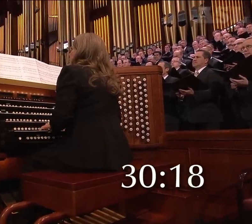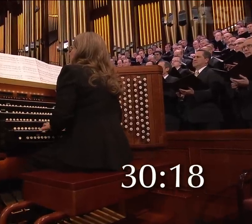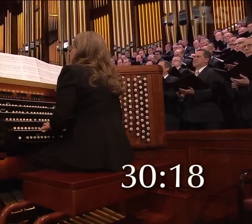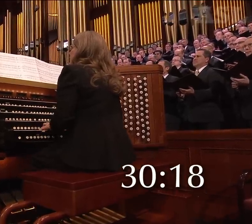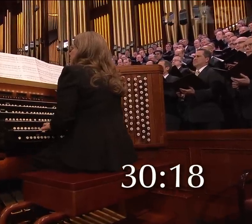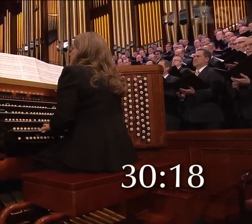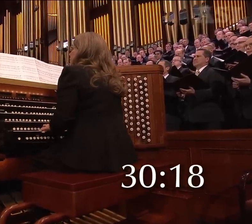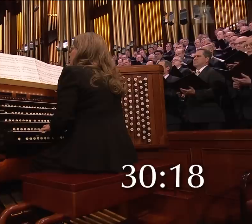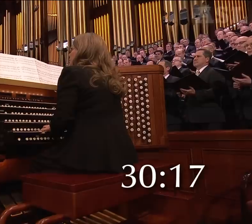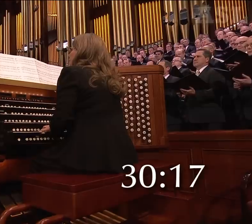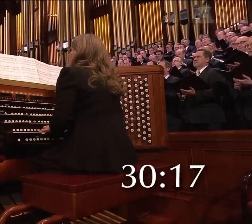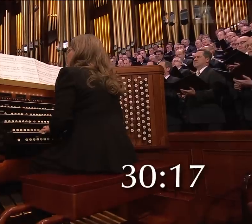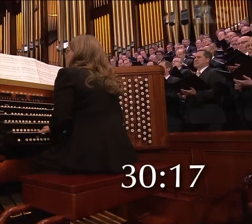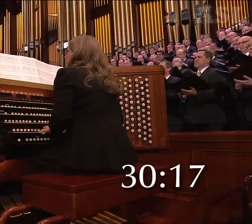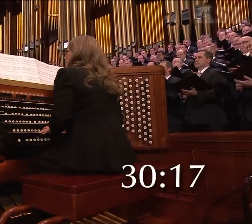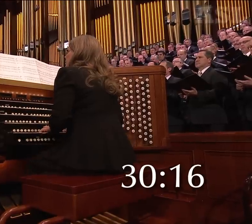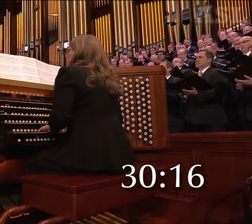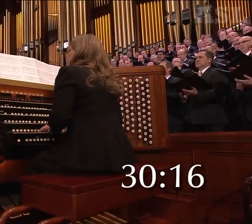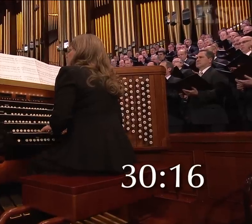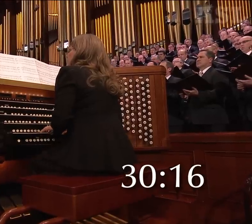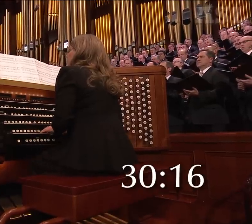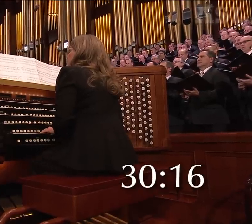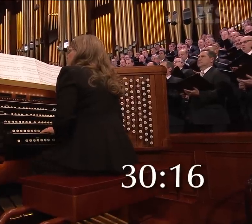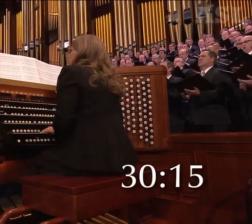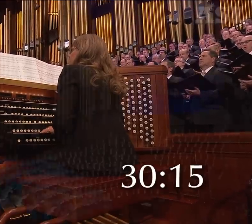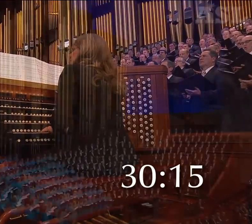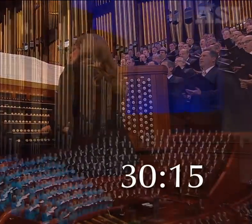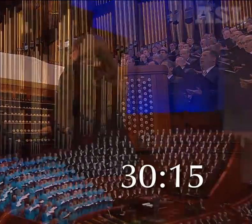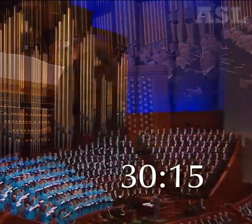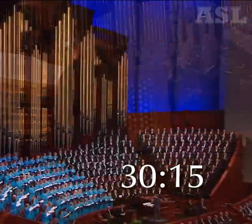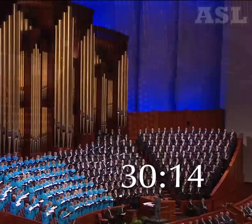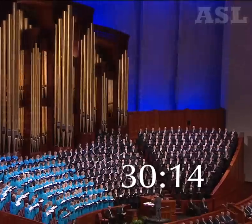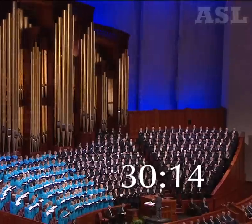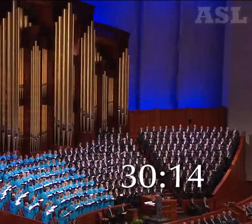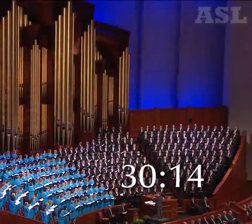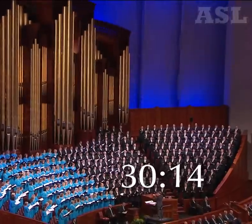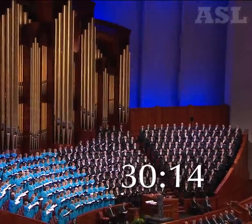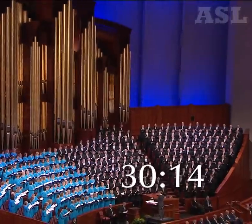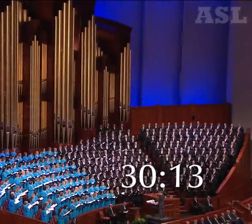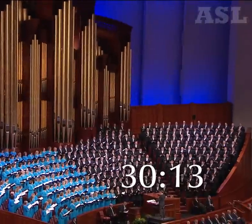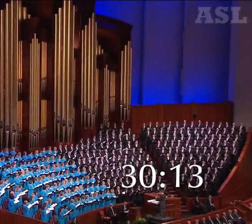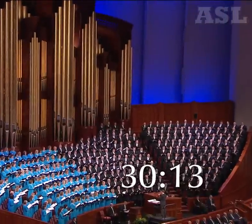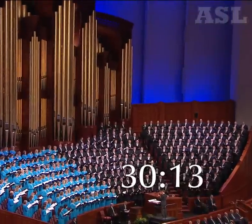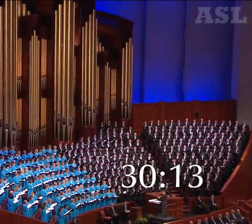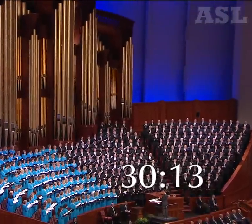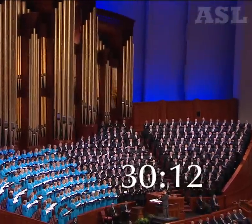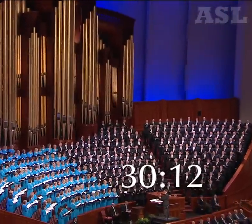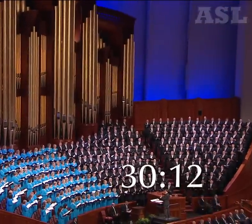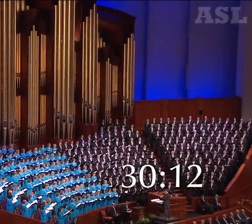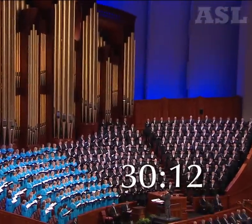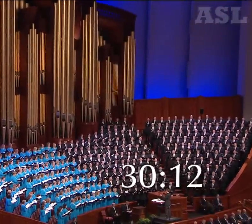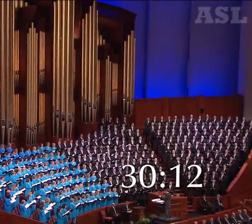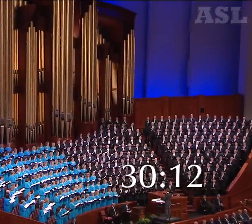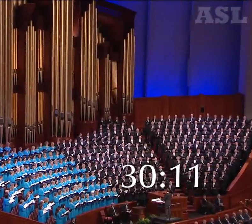THIS IS THE ENGLISH CLOSED CAPTION CHANNEL OF THE CHURCH OF JESUS CHRIST OF LATTER-DAY SAINTS.